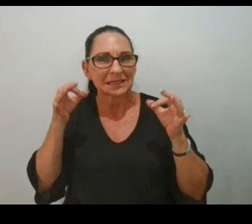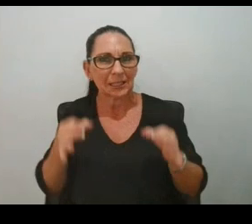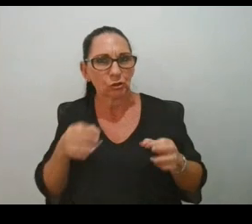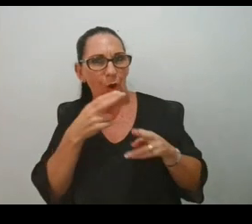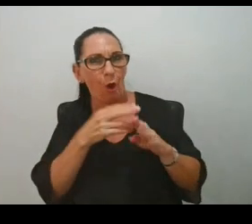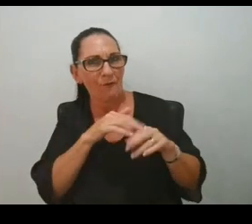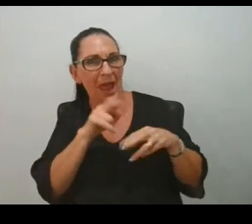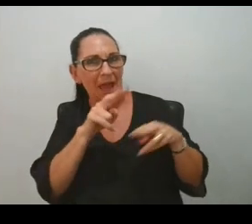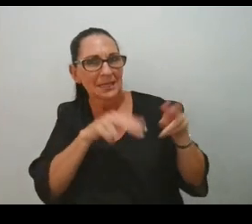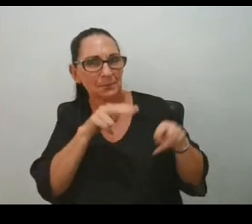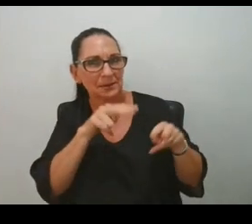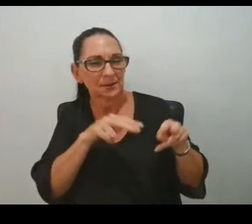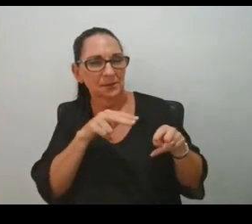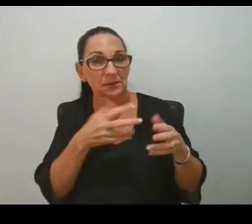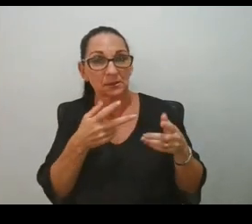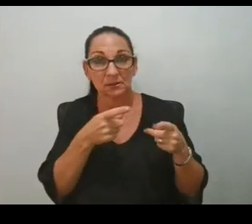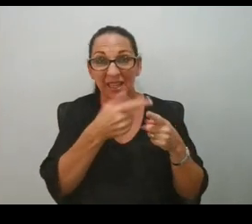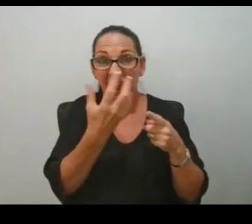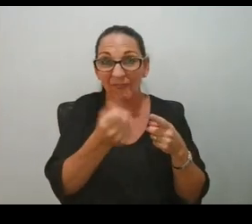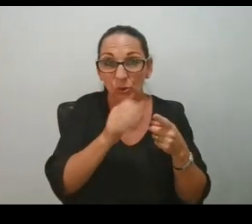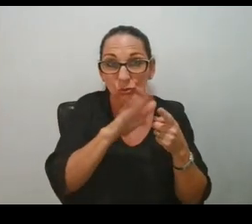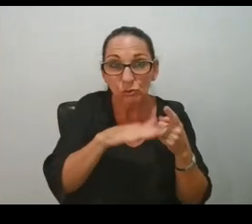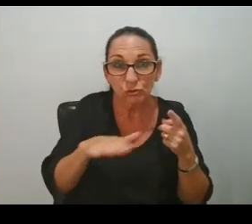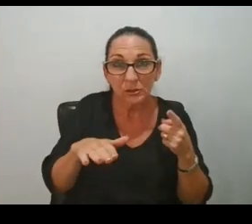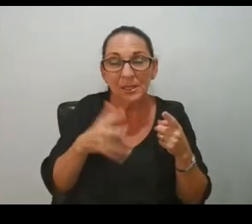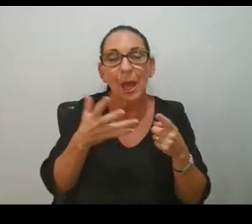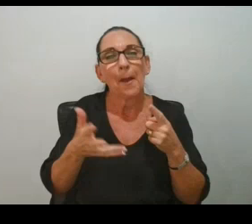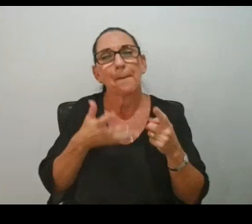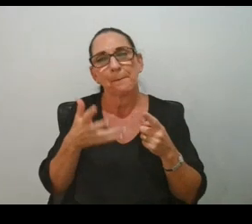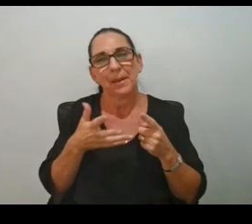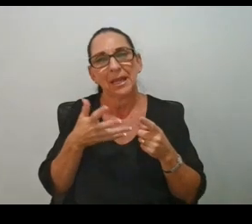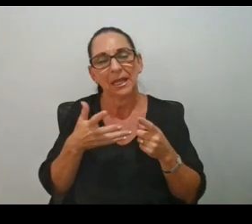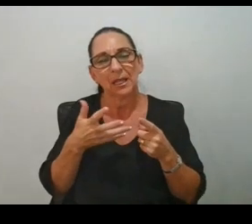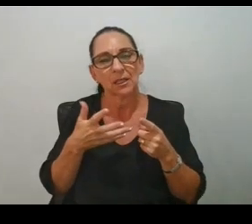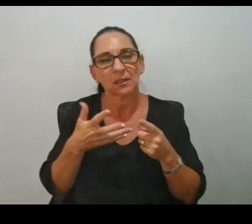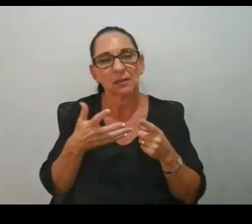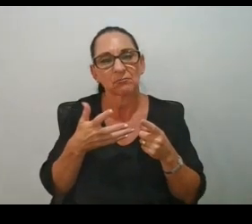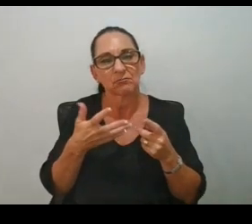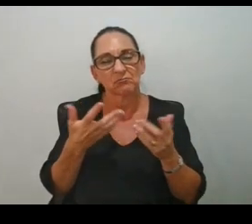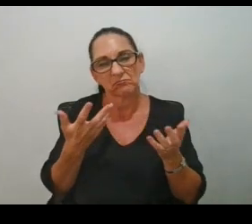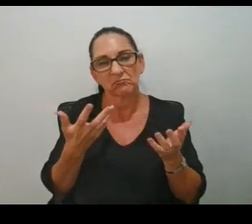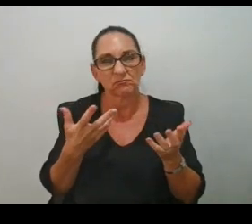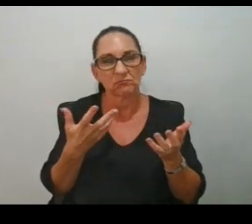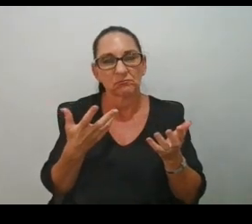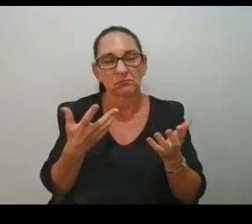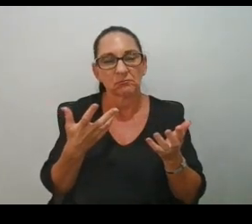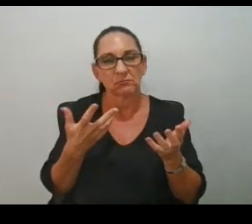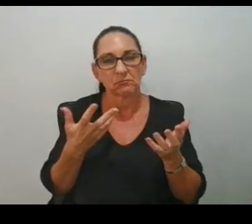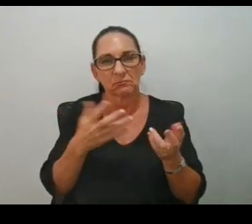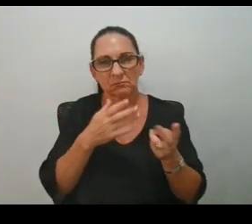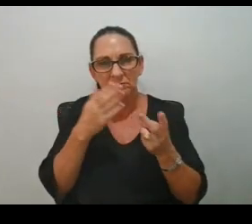got children you can earn a little bit more um and then the next part of the column goes into what